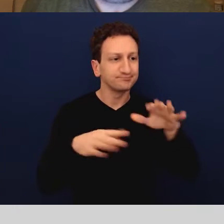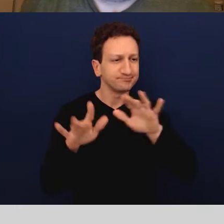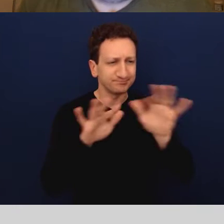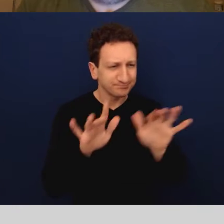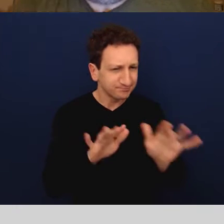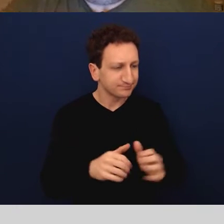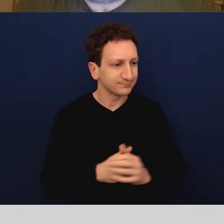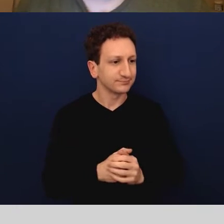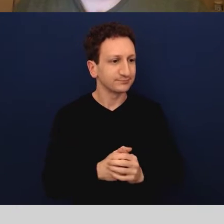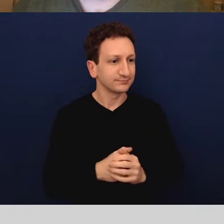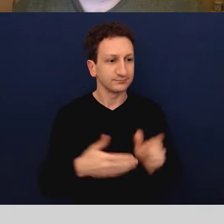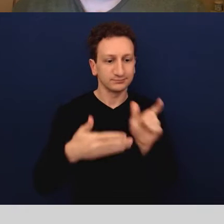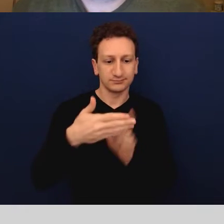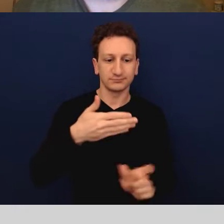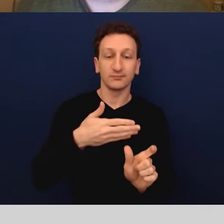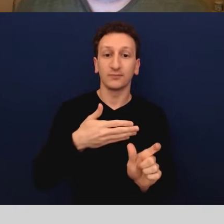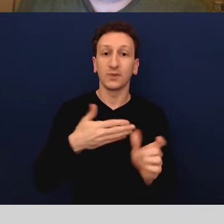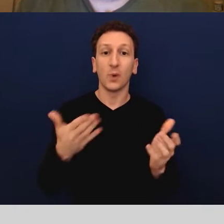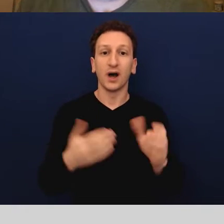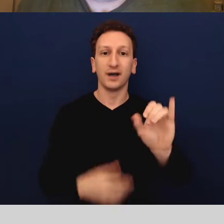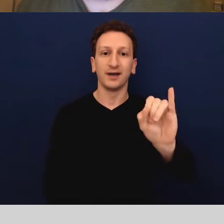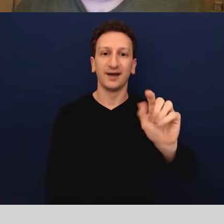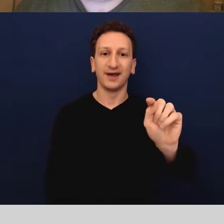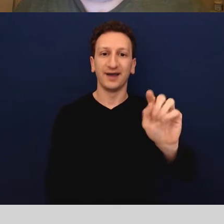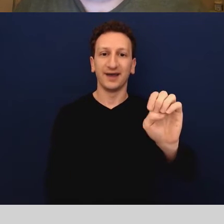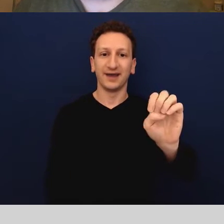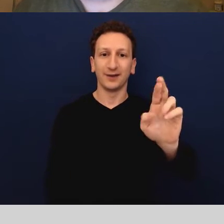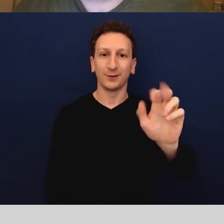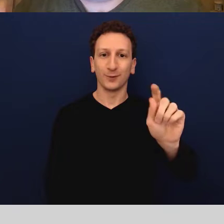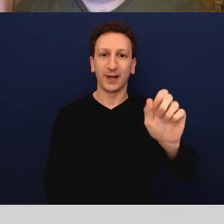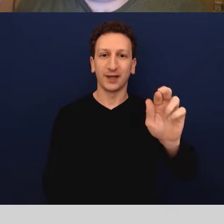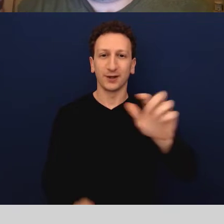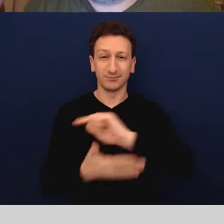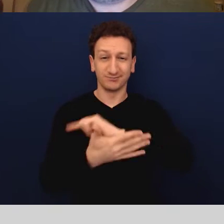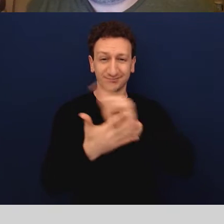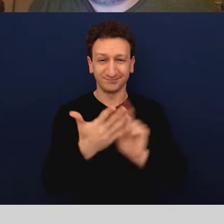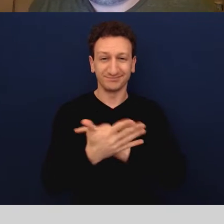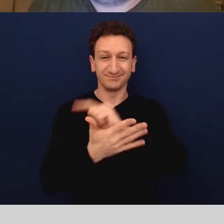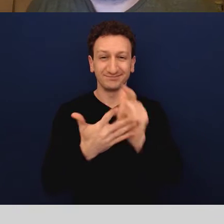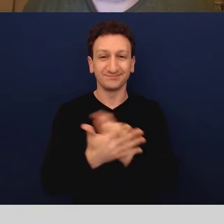We return an iterator, which is gonna be interesting later but if you remember what I said in the beginning of stuff,